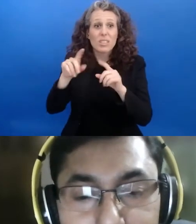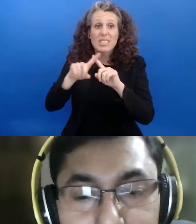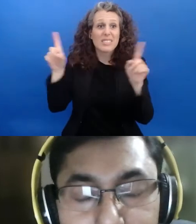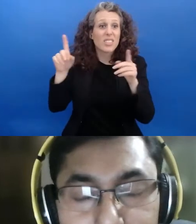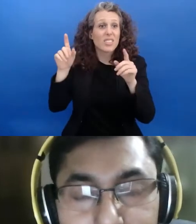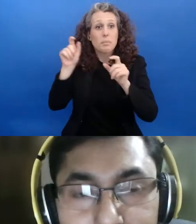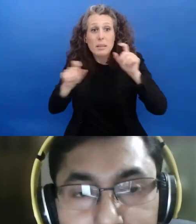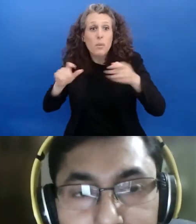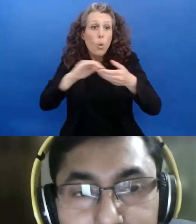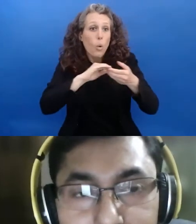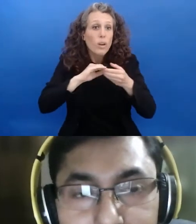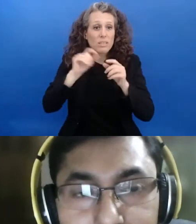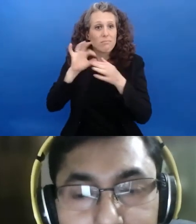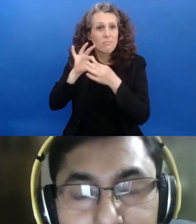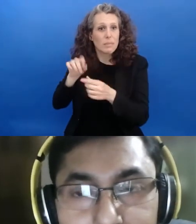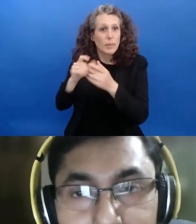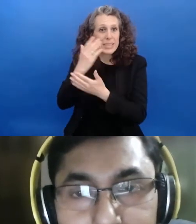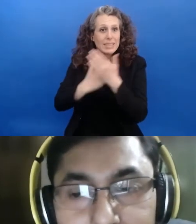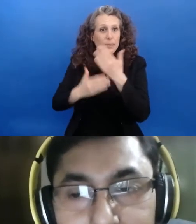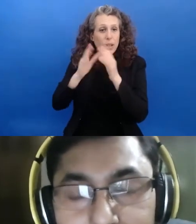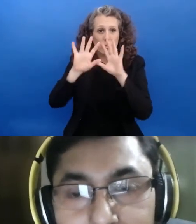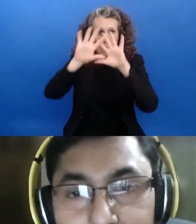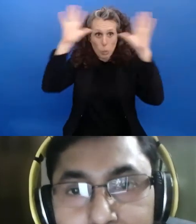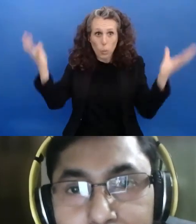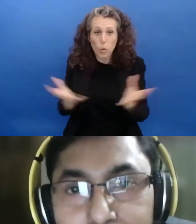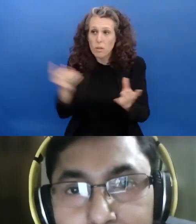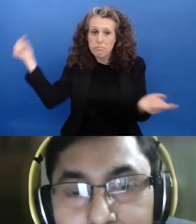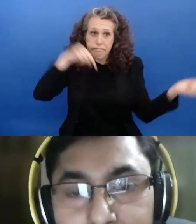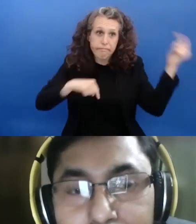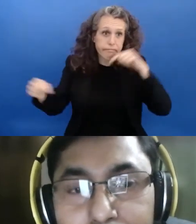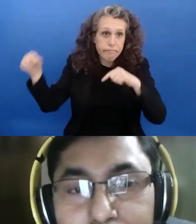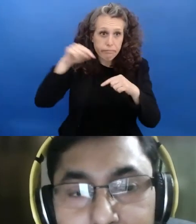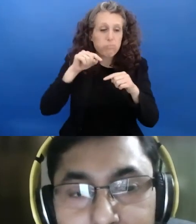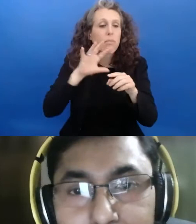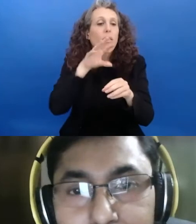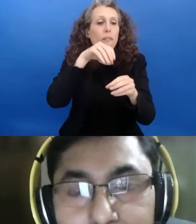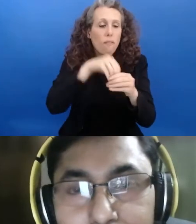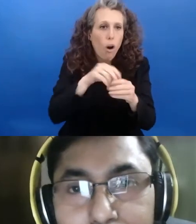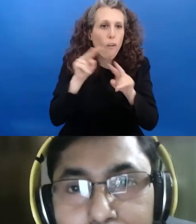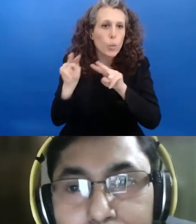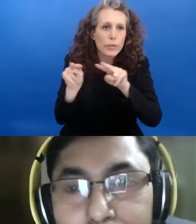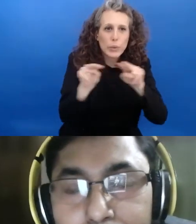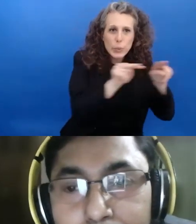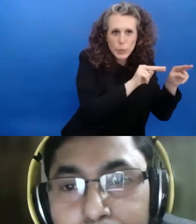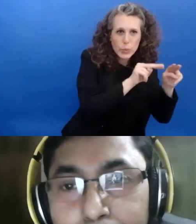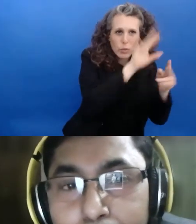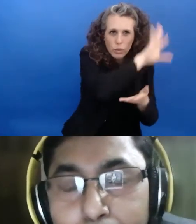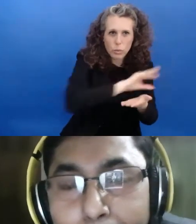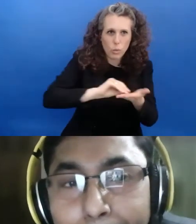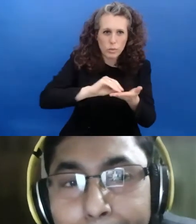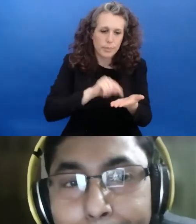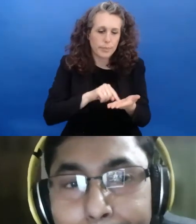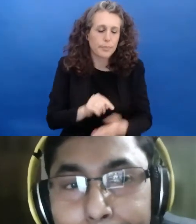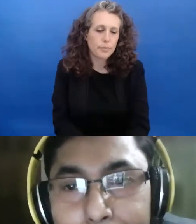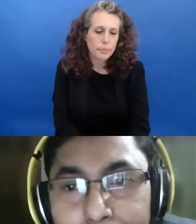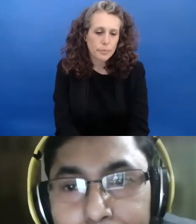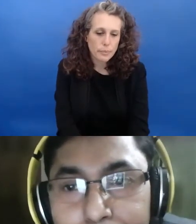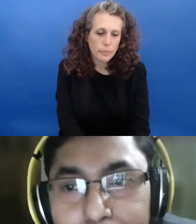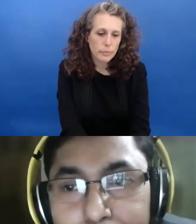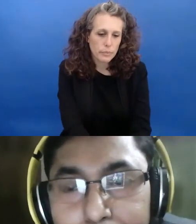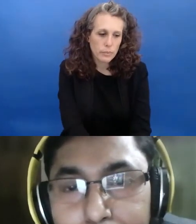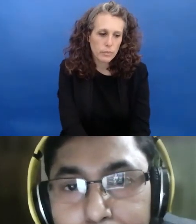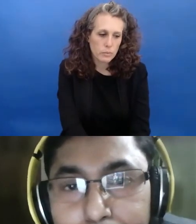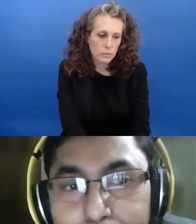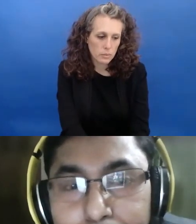uh drafting of the national voluntary review reports um and we we see this uh uh